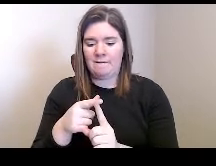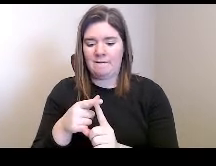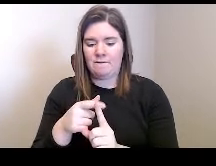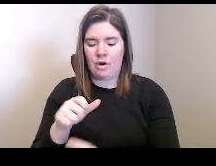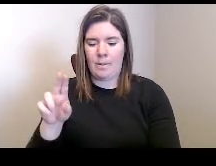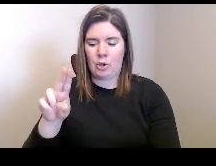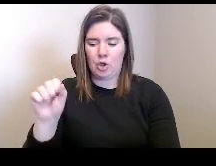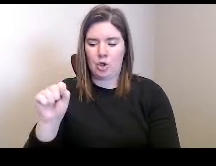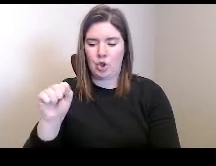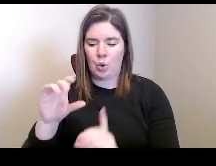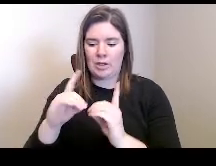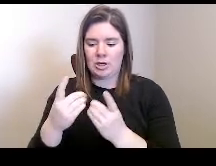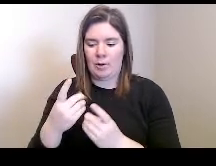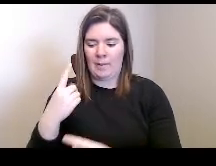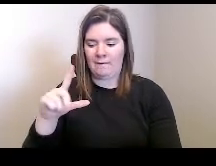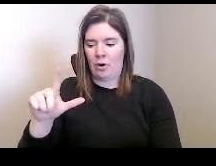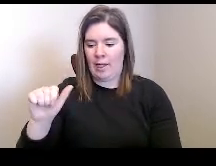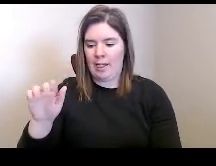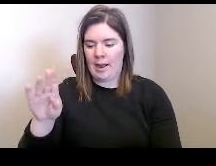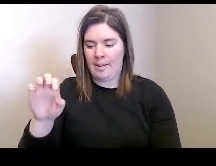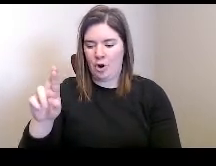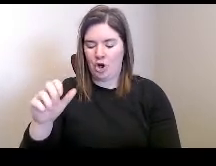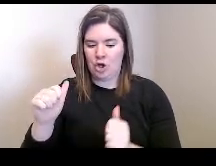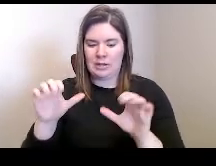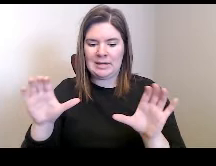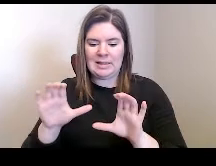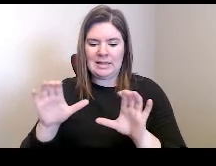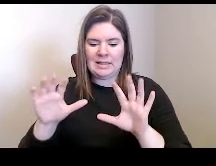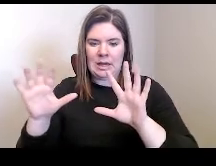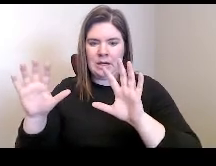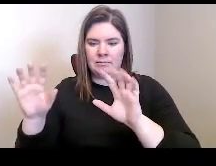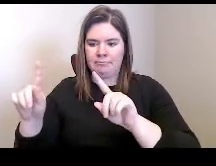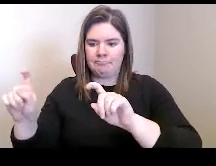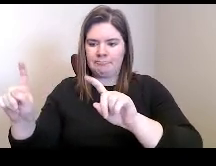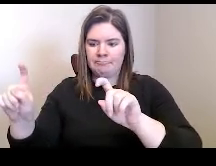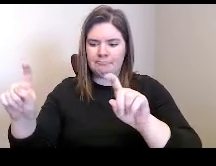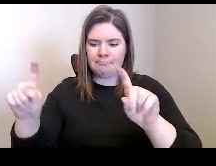They did a survey of employers and got their perspectives on people with disabilities,